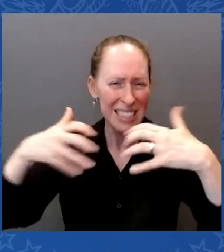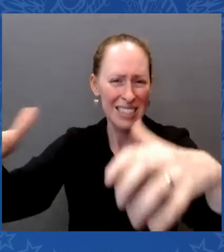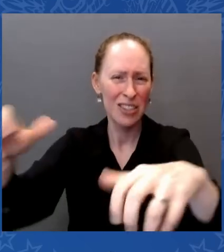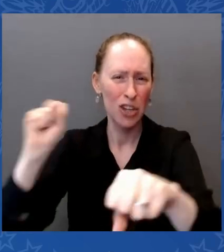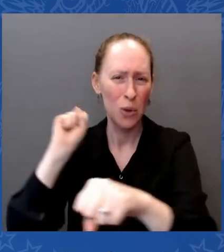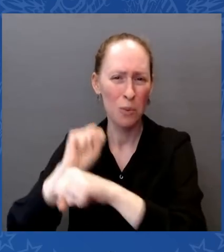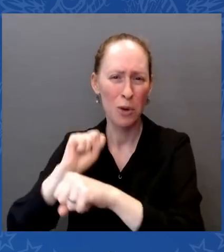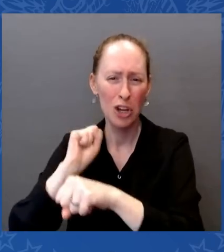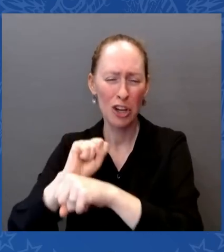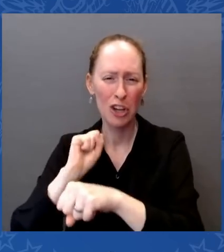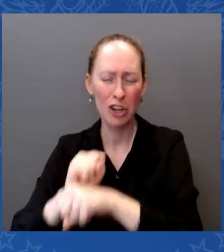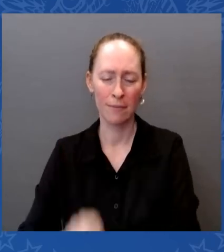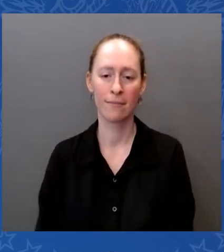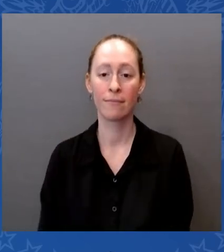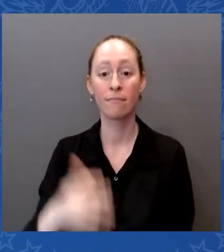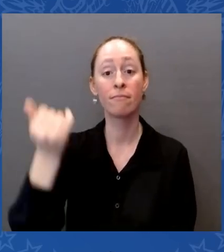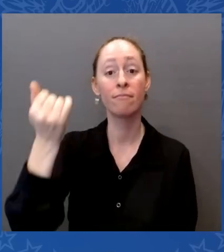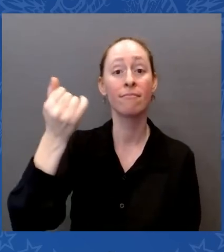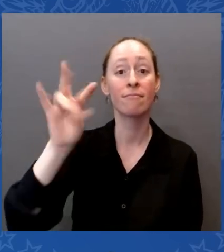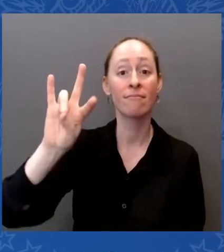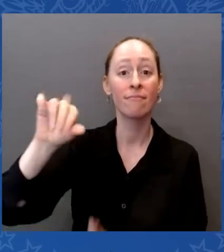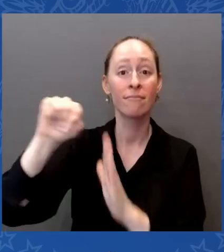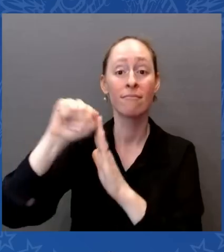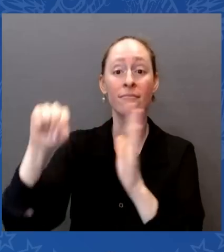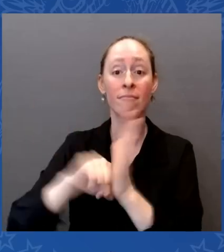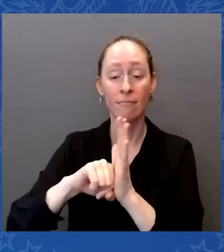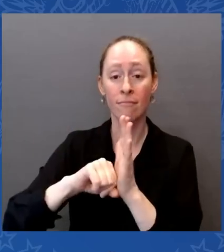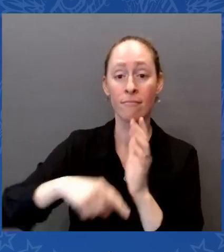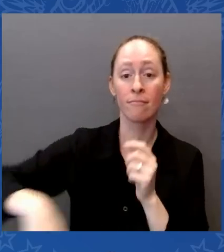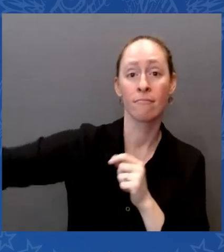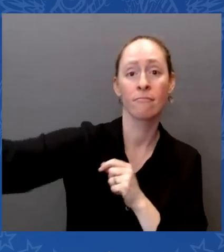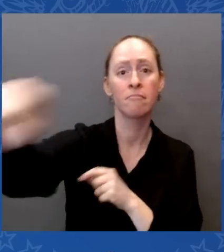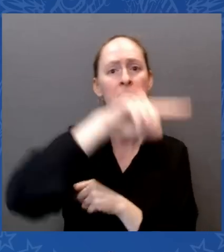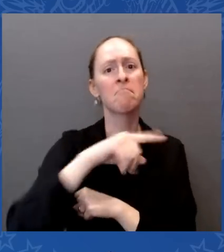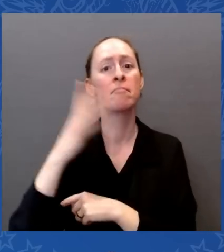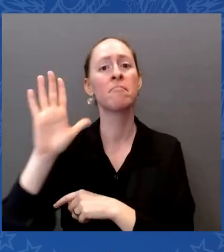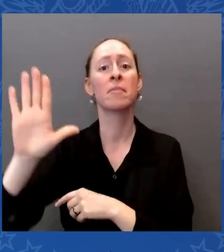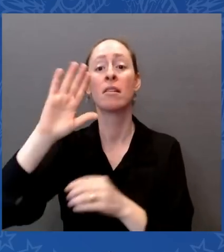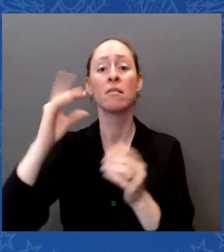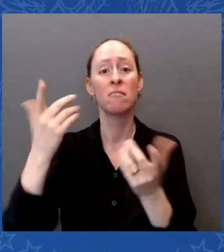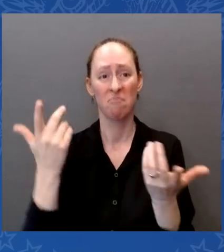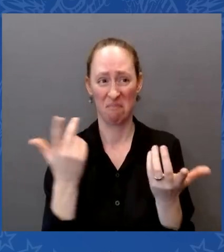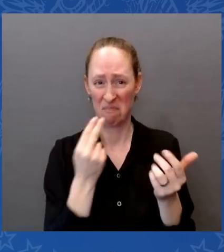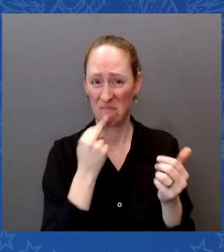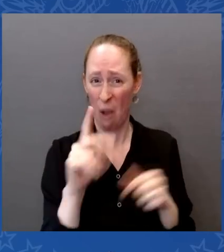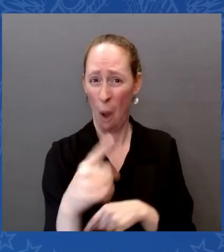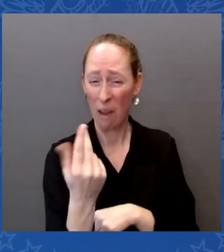The new deficit numbers: There's a -- it's a record -- a record decrease. It's never happened before.